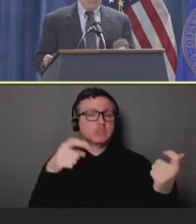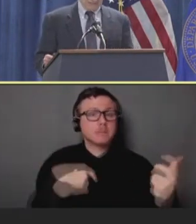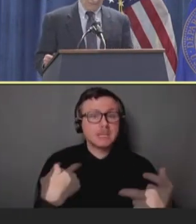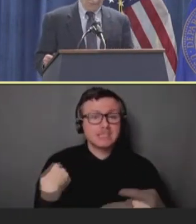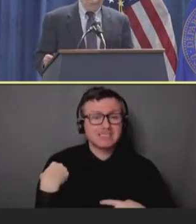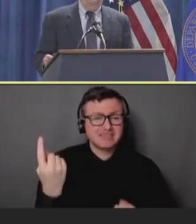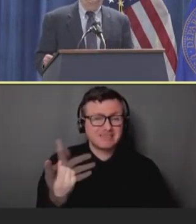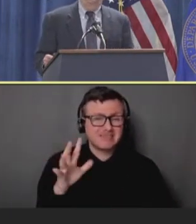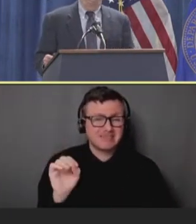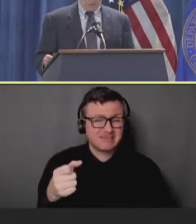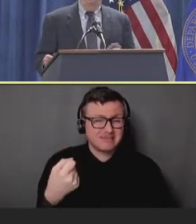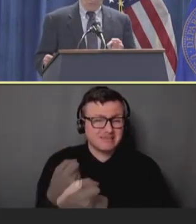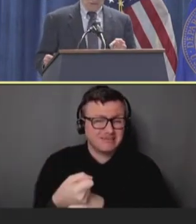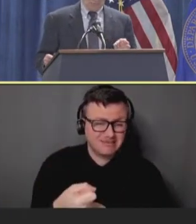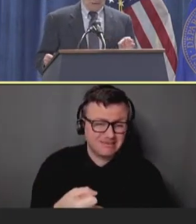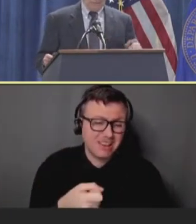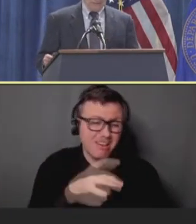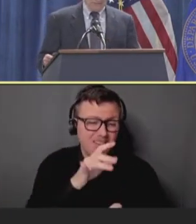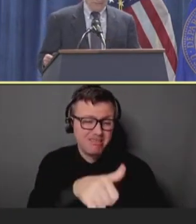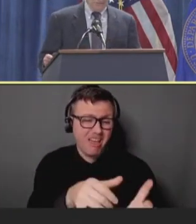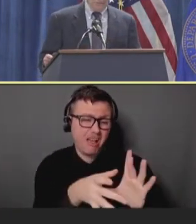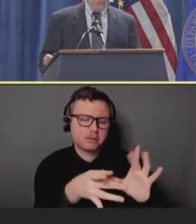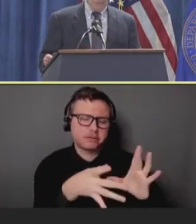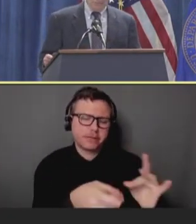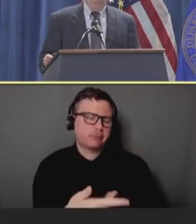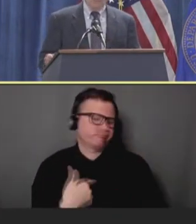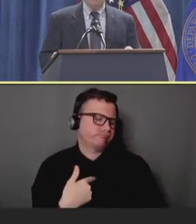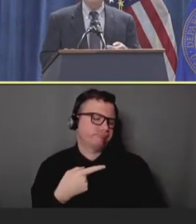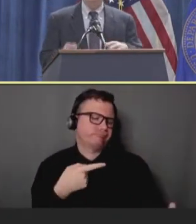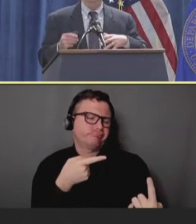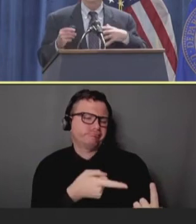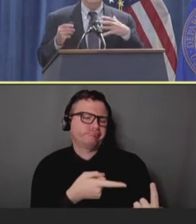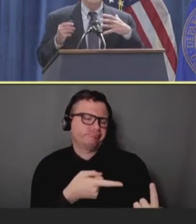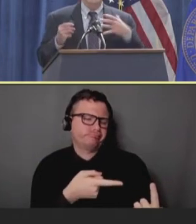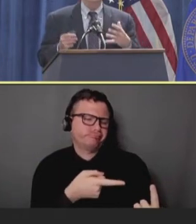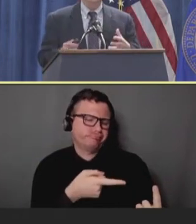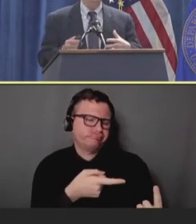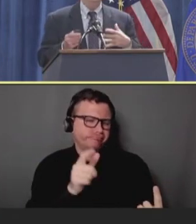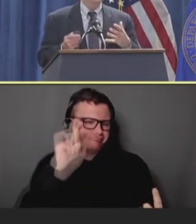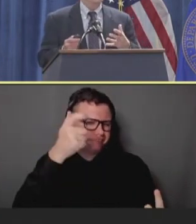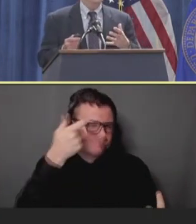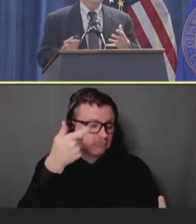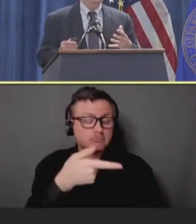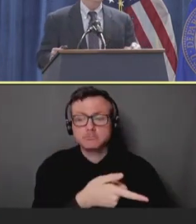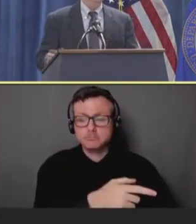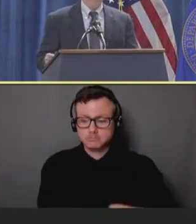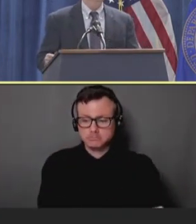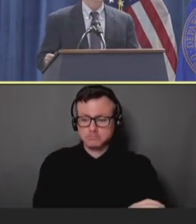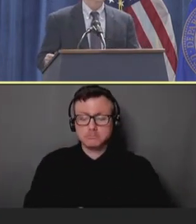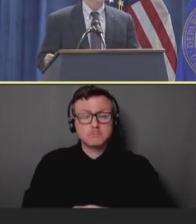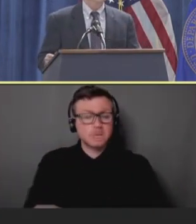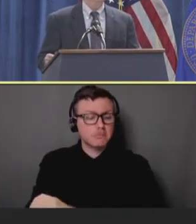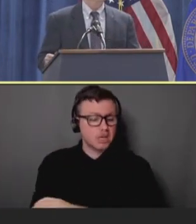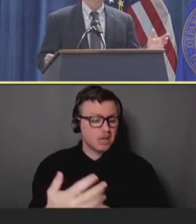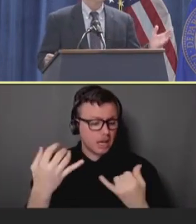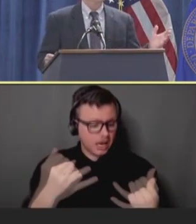that statement was. But I think it gives you really a sense of exactly where we were at that moment.